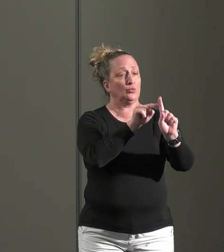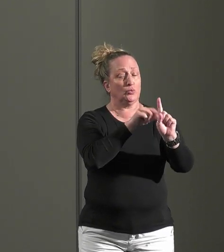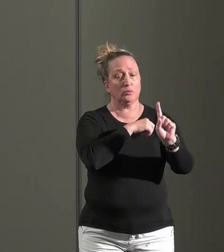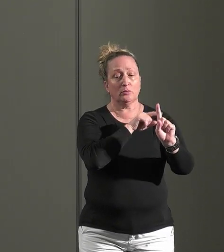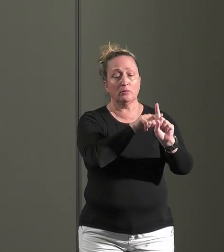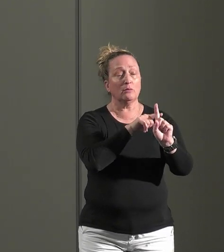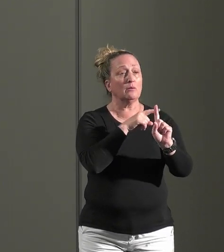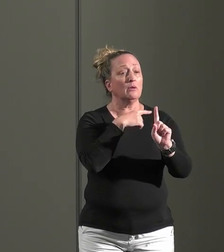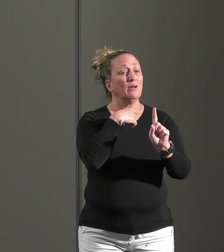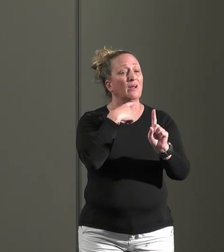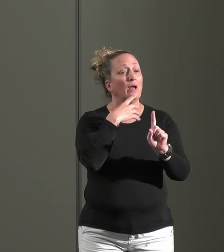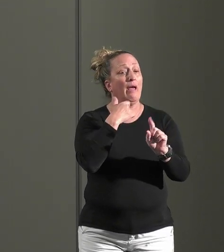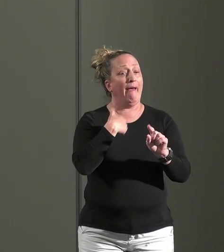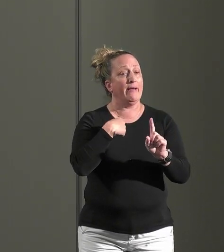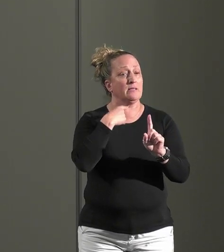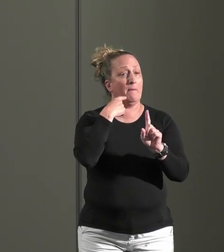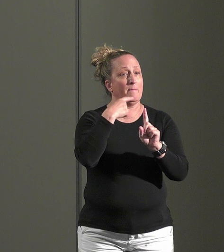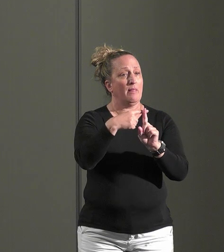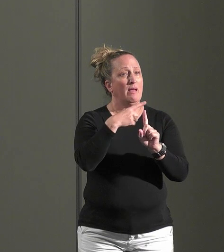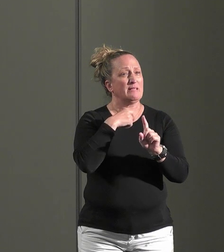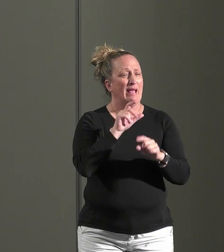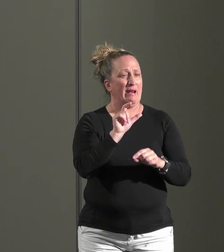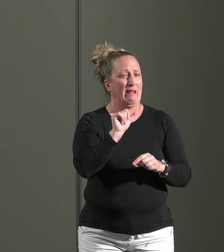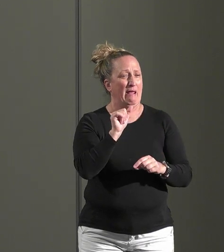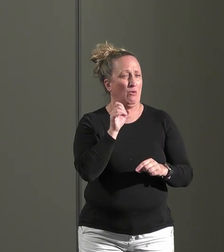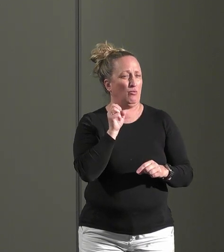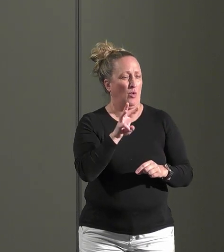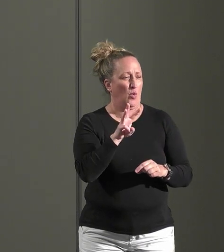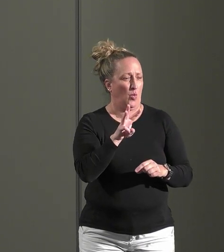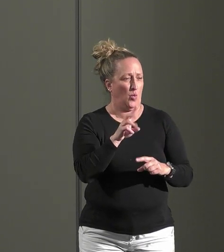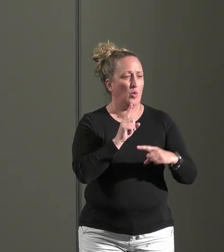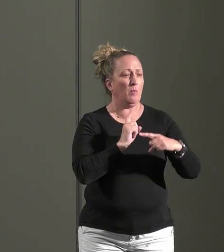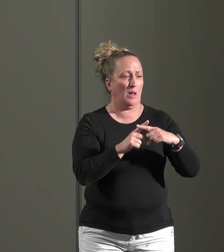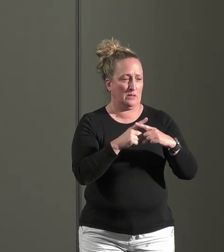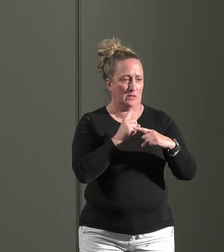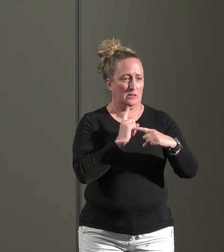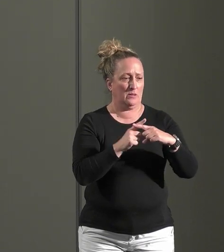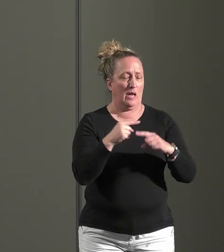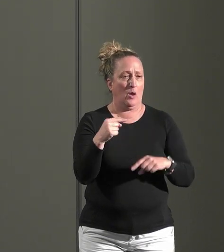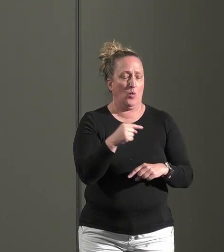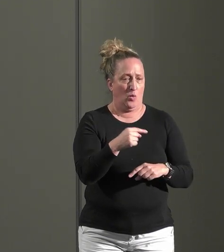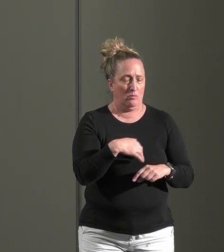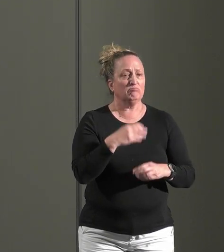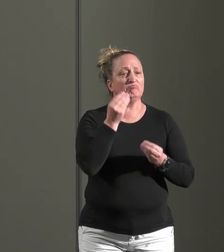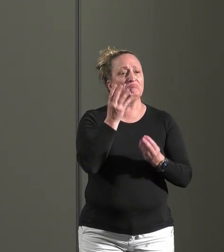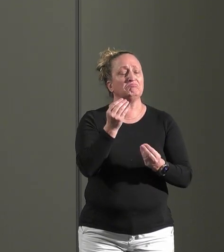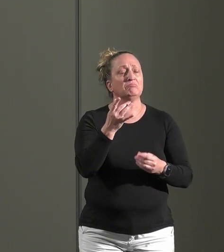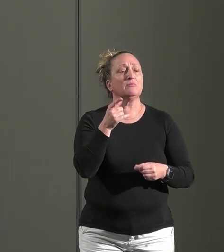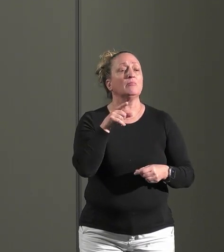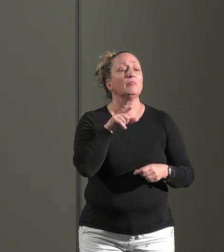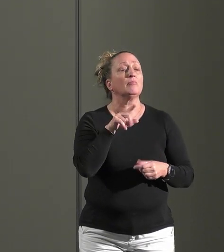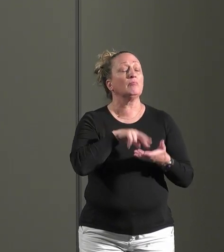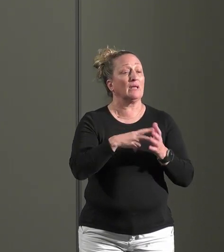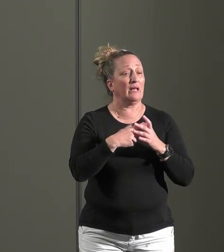it has a plus and a kind of arrow symbol. That one actually conveys information that is collapsible